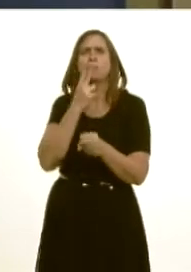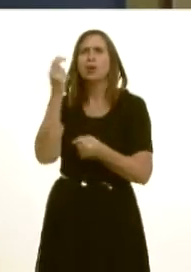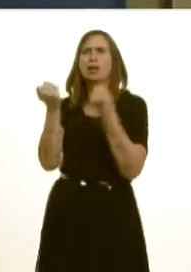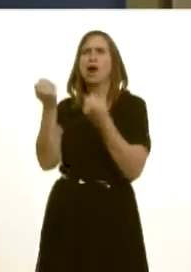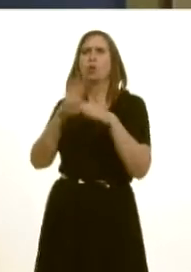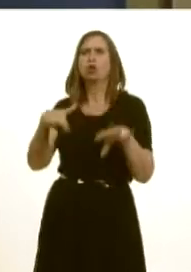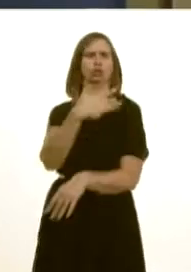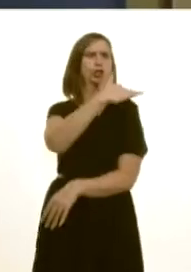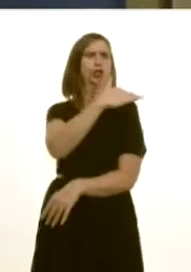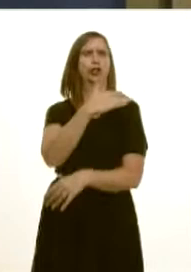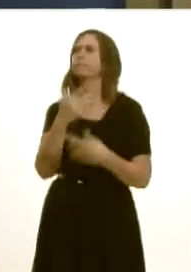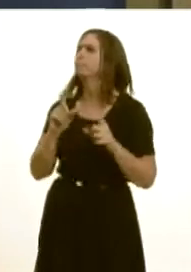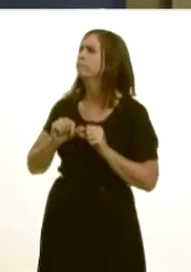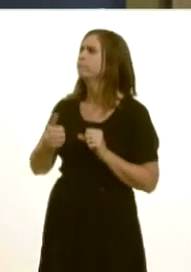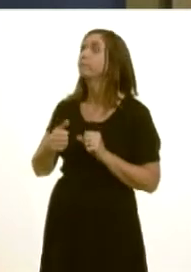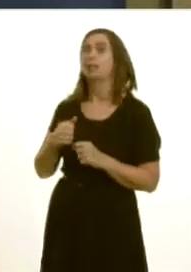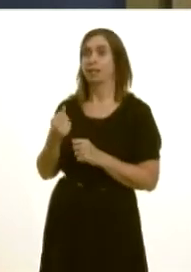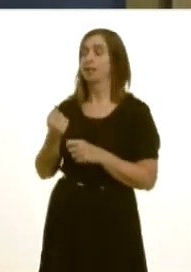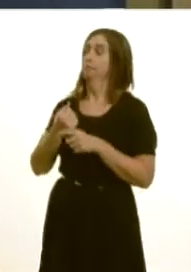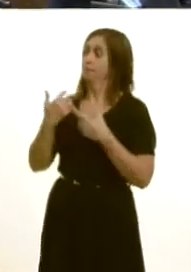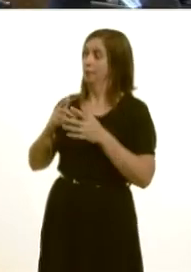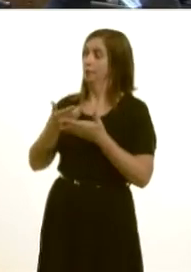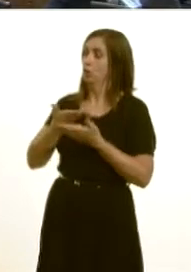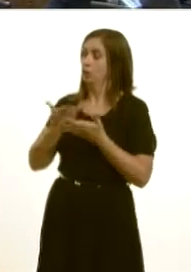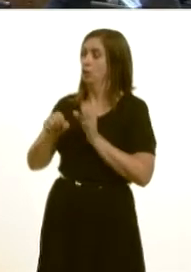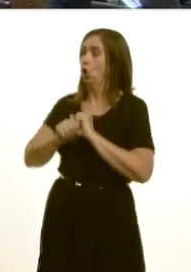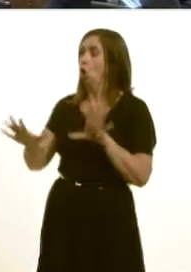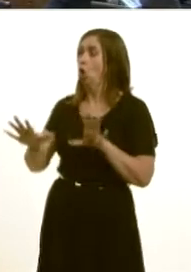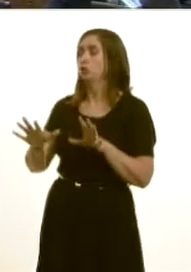Carwyn Jones: A six-week public consultation was launched on 11 September and will close